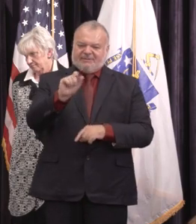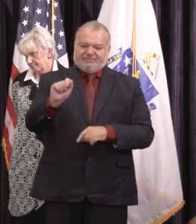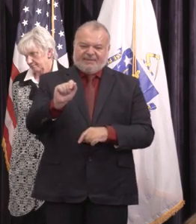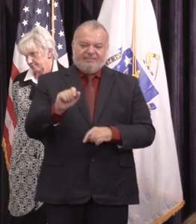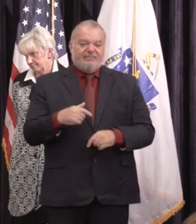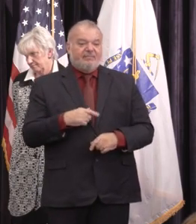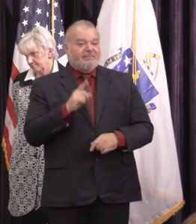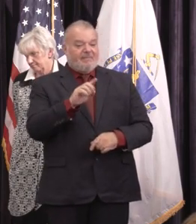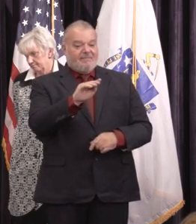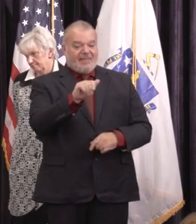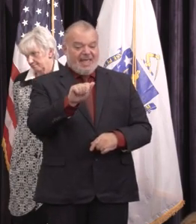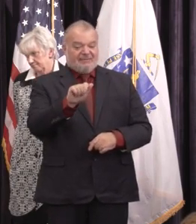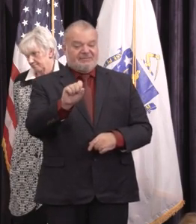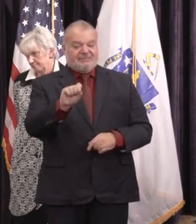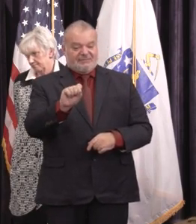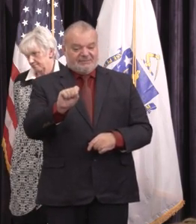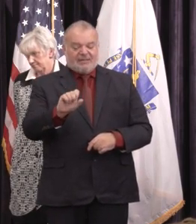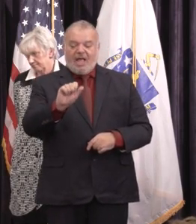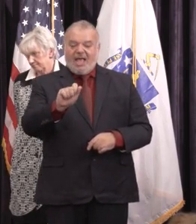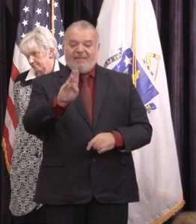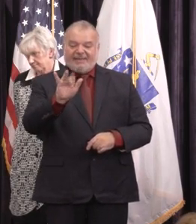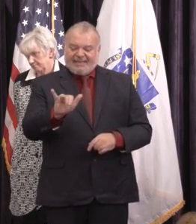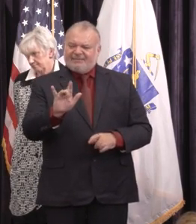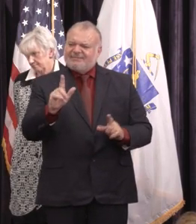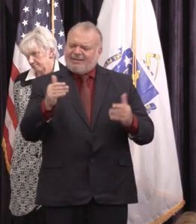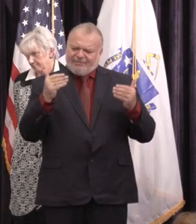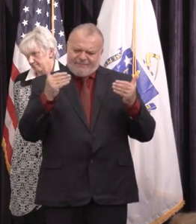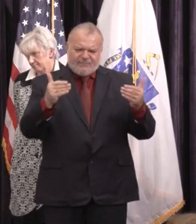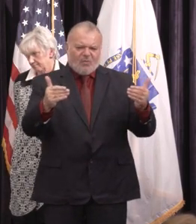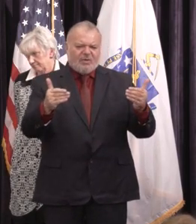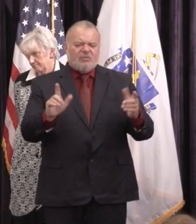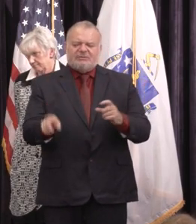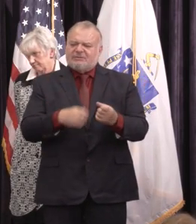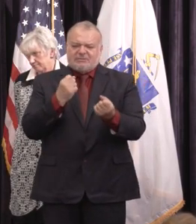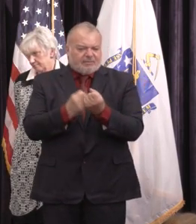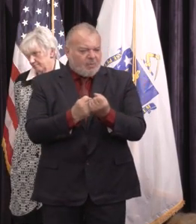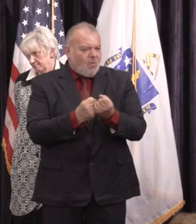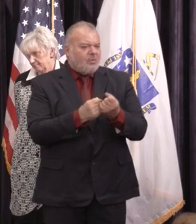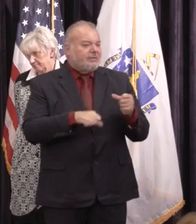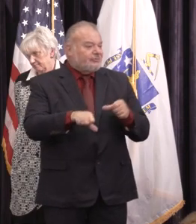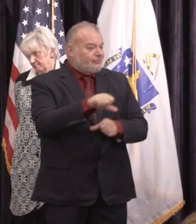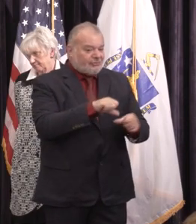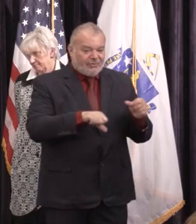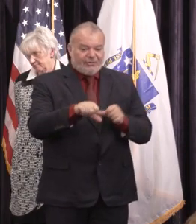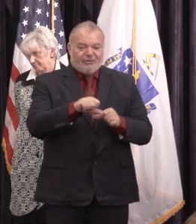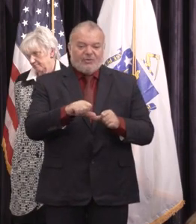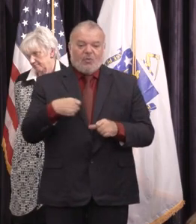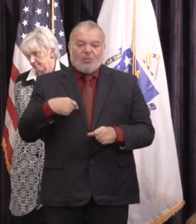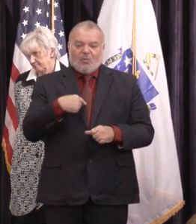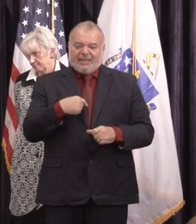keep pushing forward, to keep supporting each other because we stronger together. We are